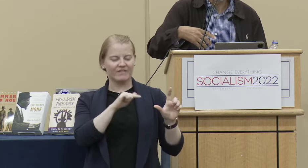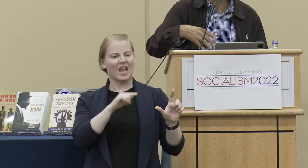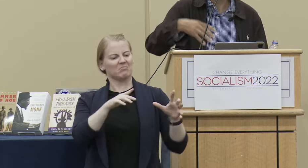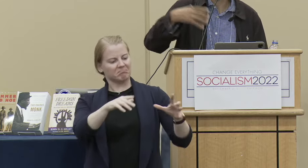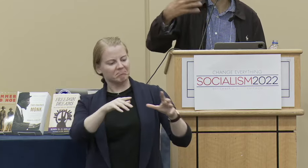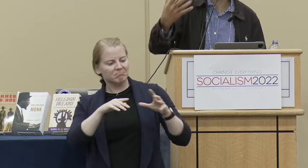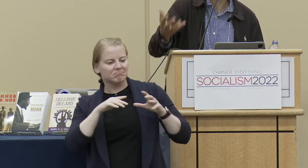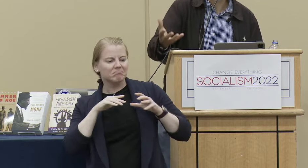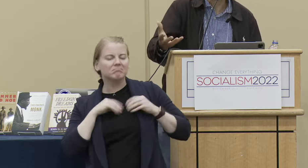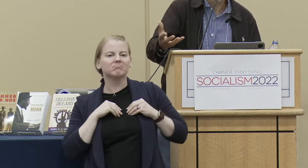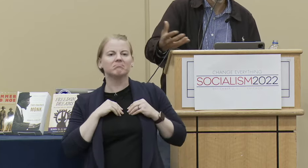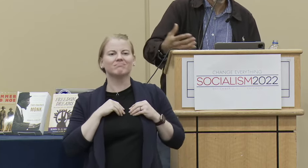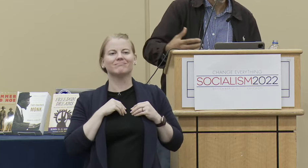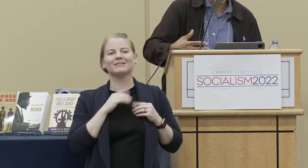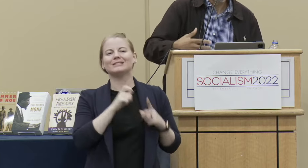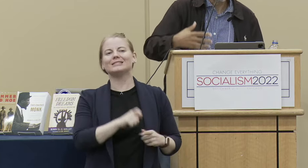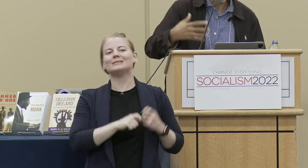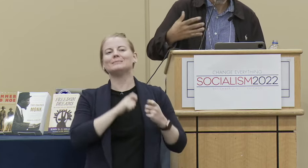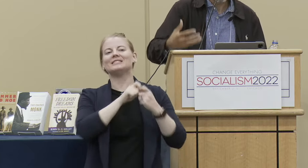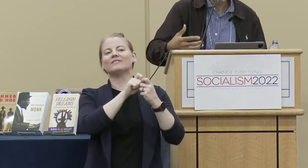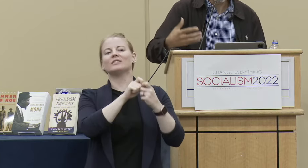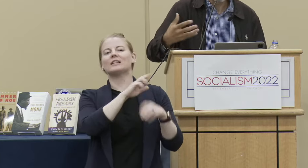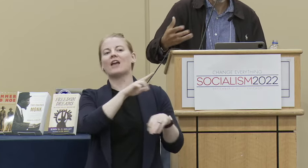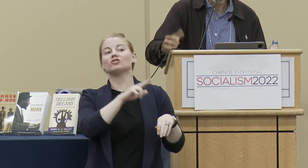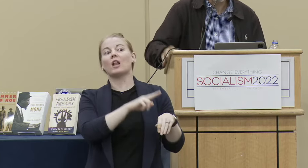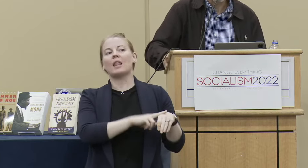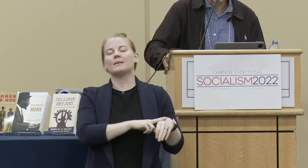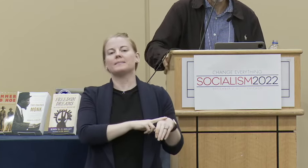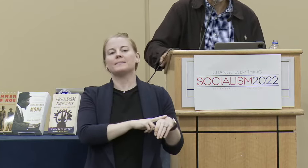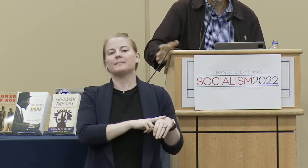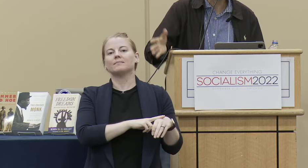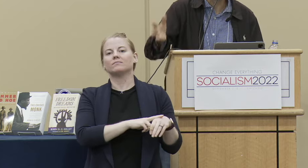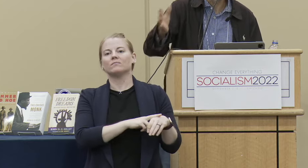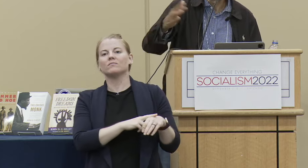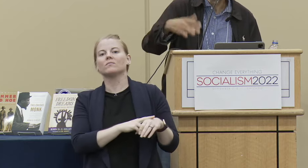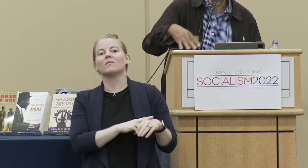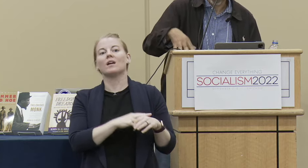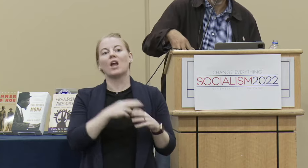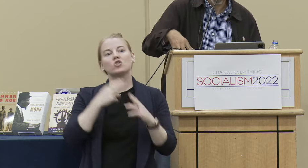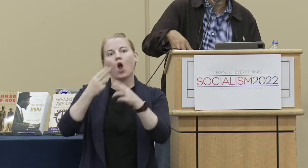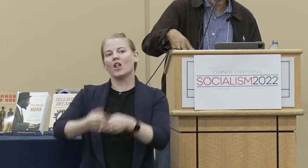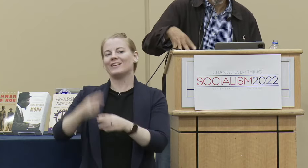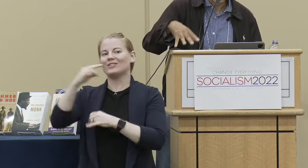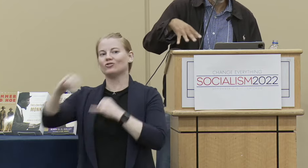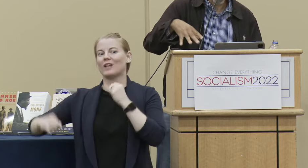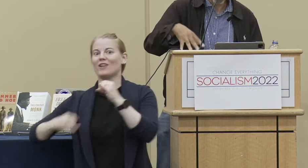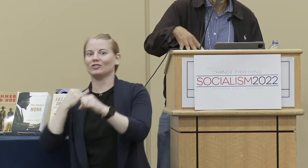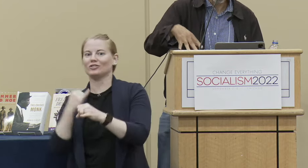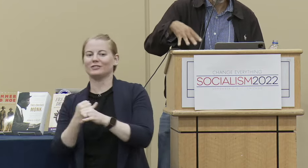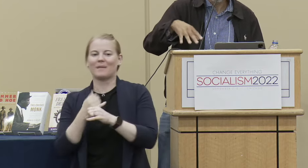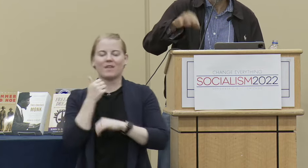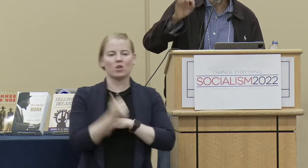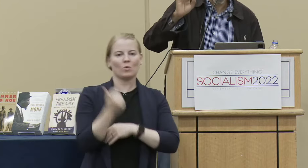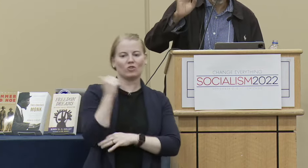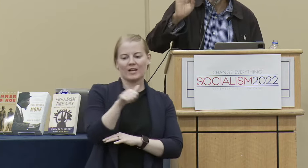iteration, because we tend to blame internationalism as the problem. The left embraced certain nationalisms in the